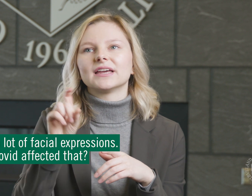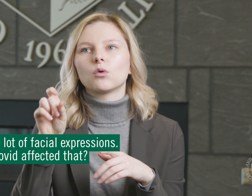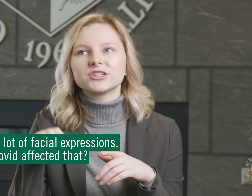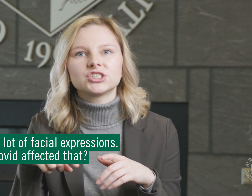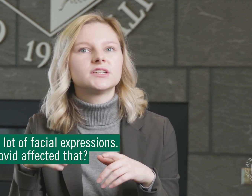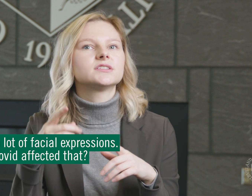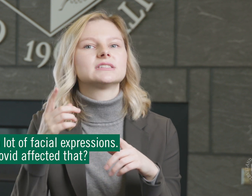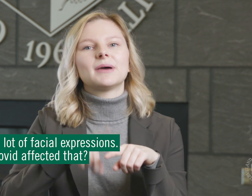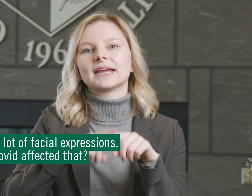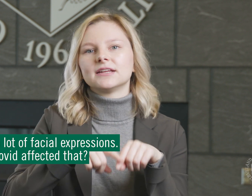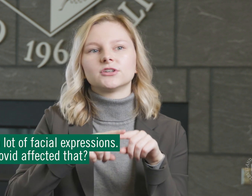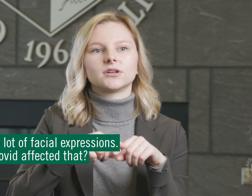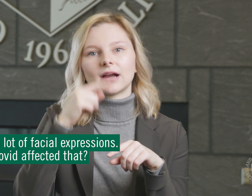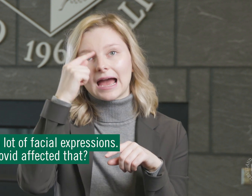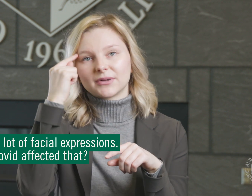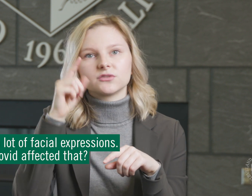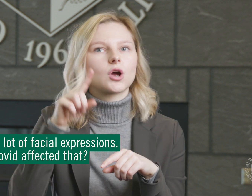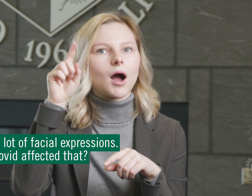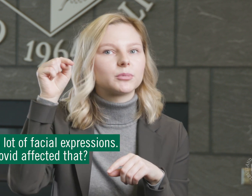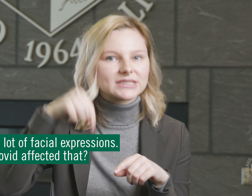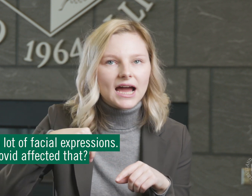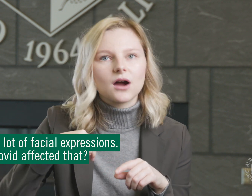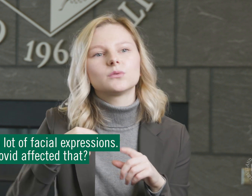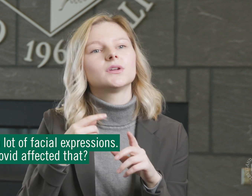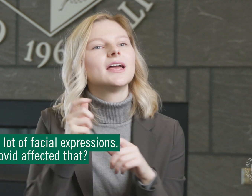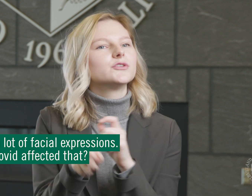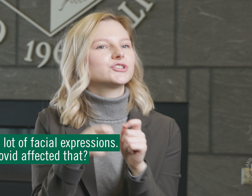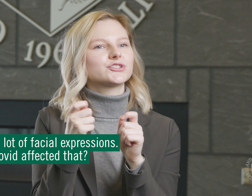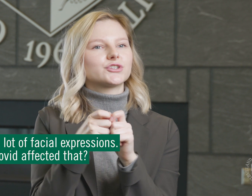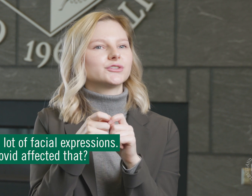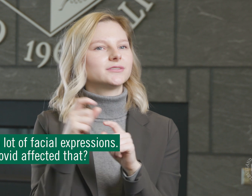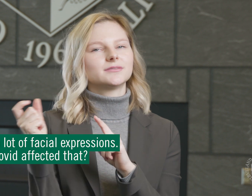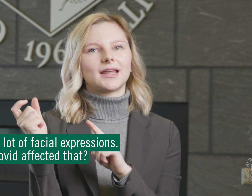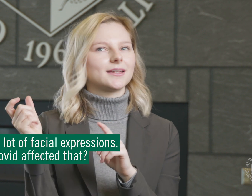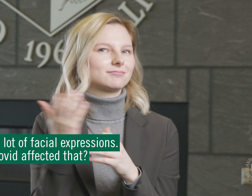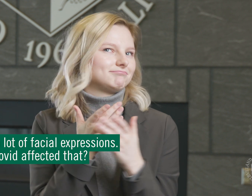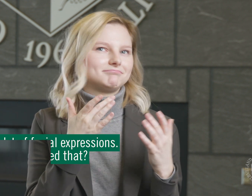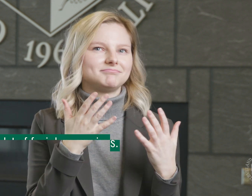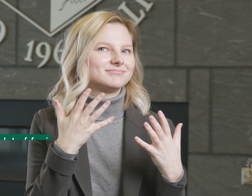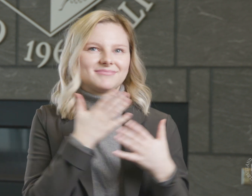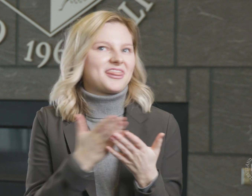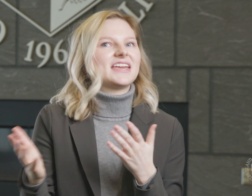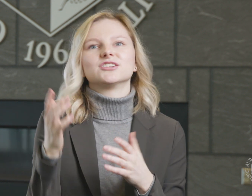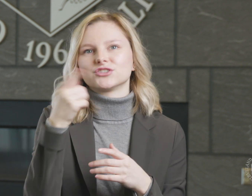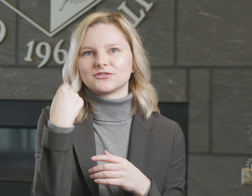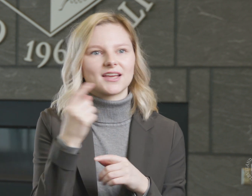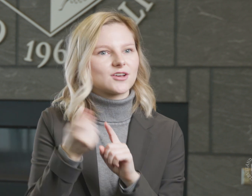like questions depending on if your eyebrows go up or down there's just certain like things your face